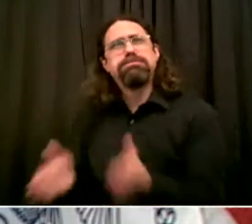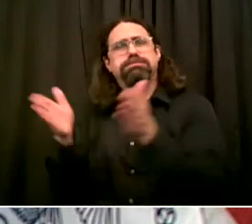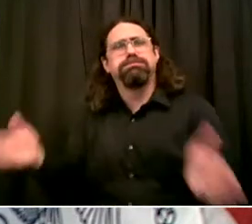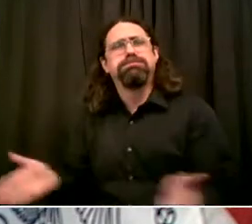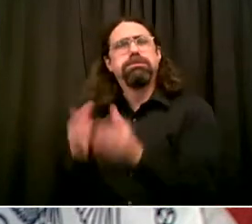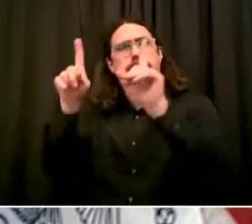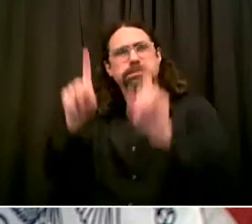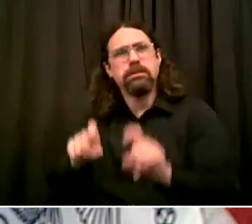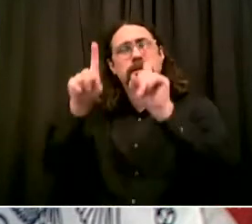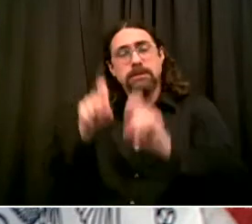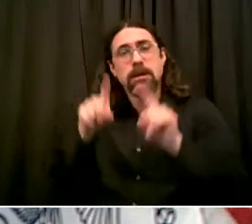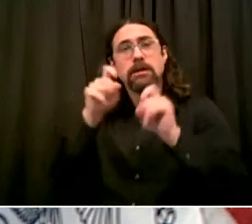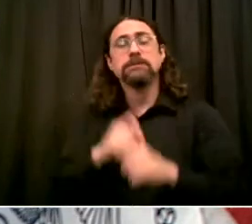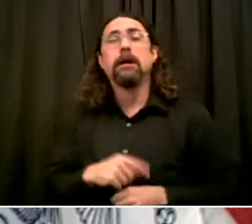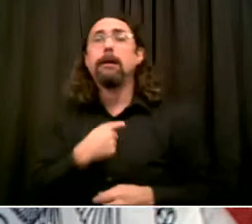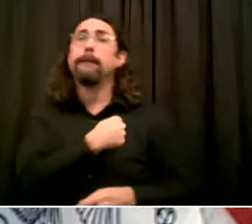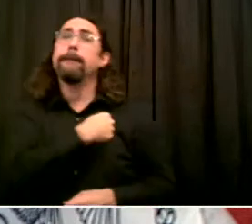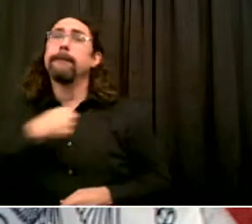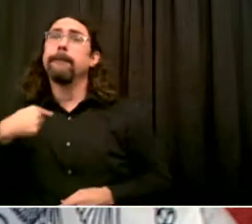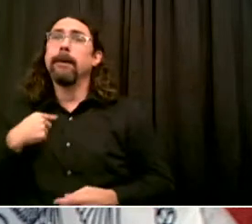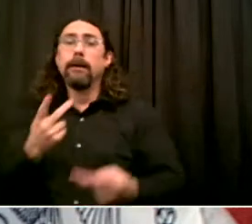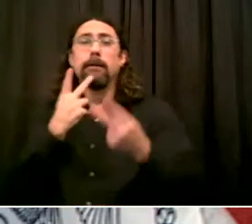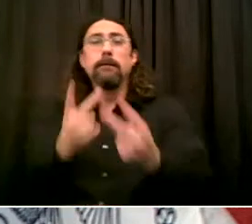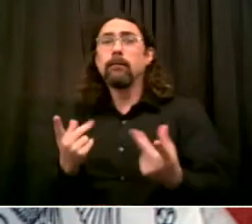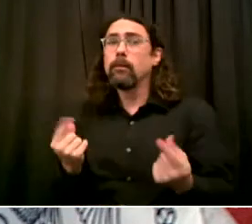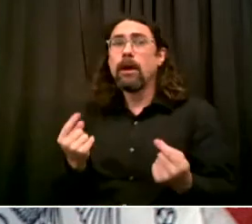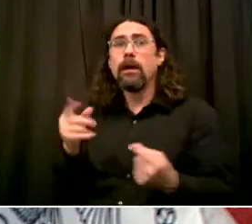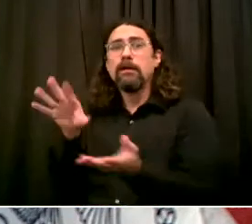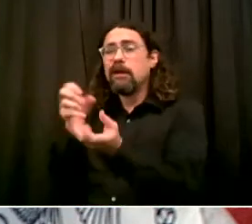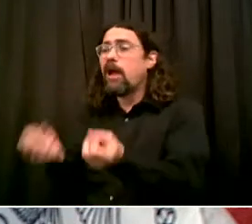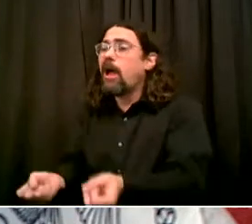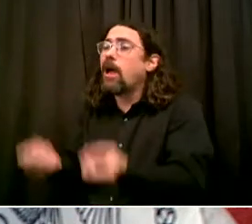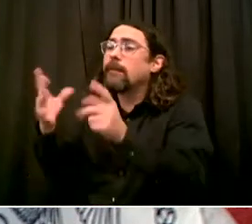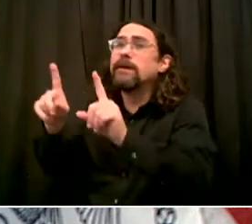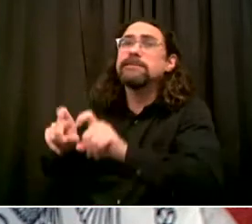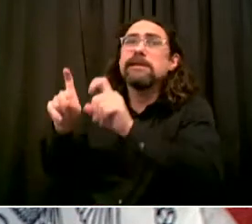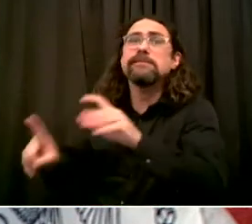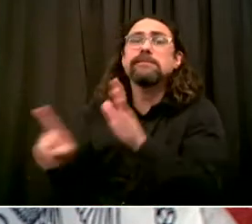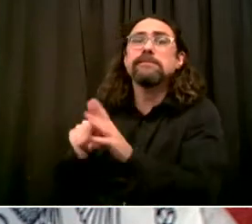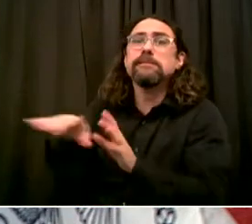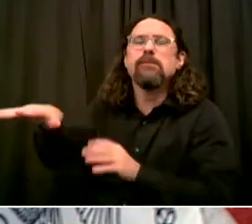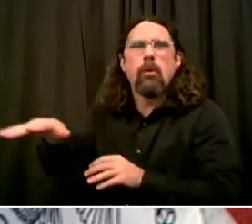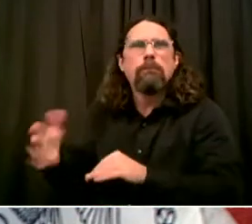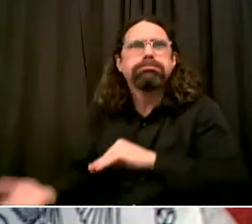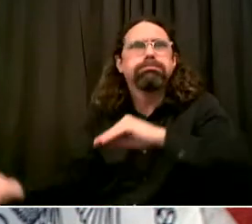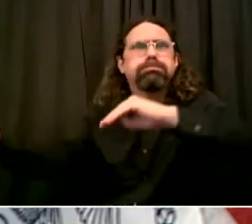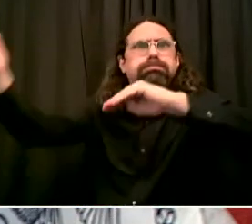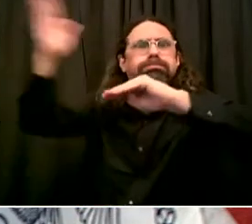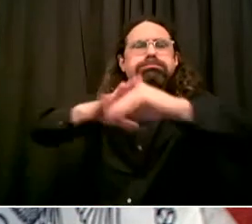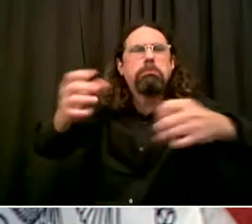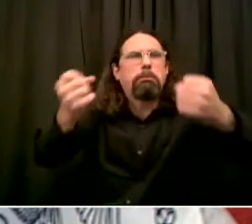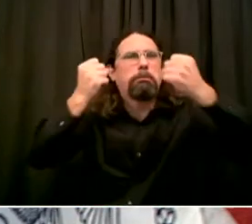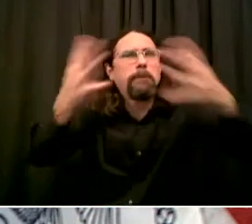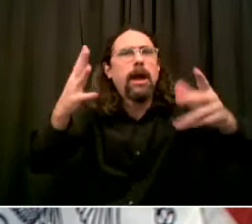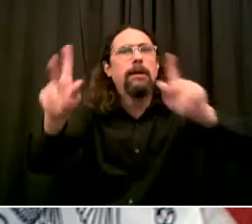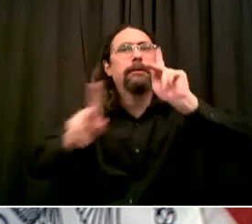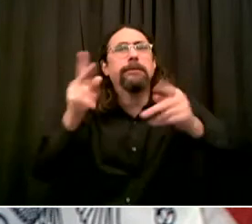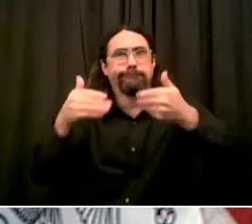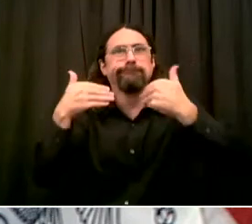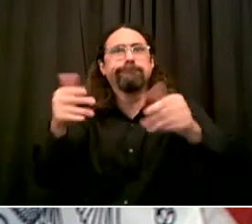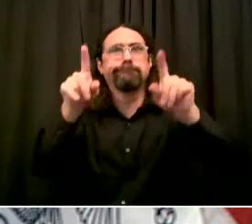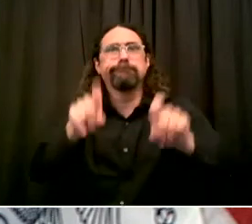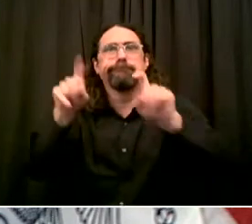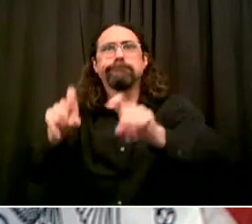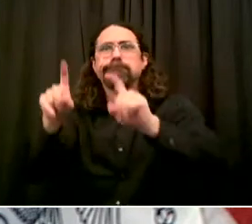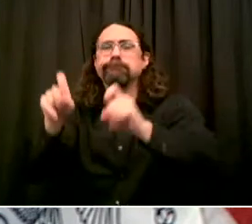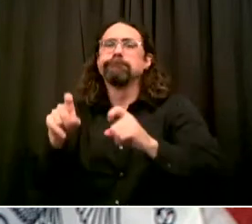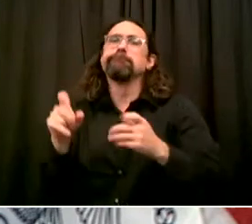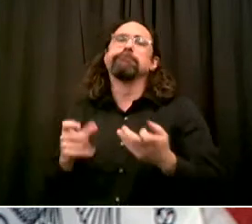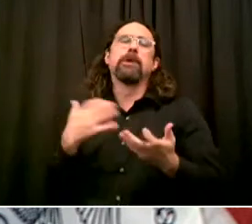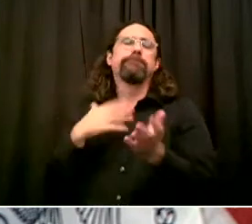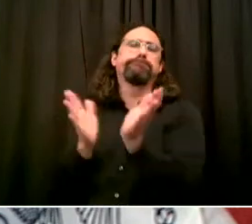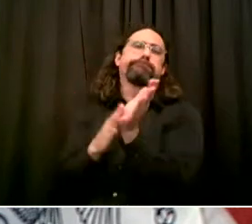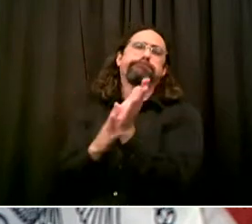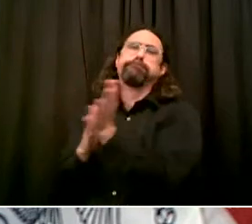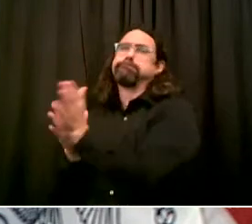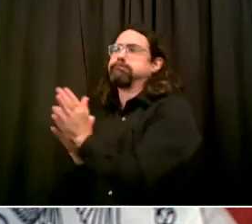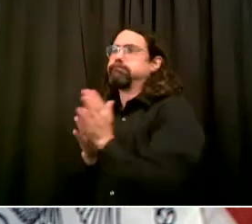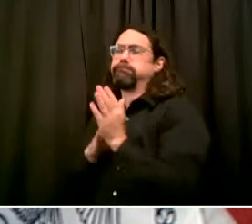I WANT TO THANK